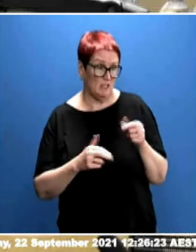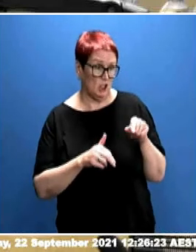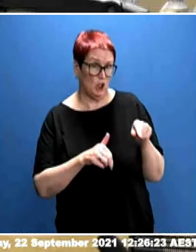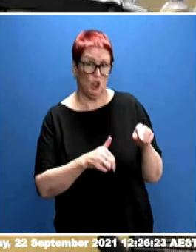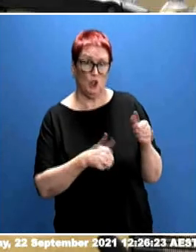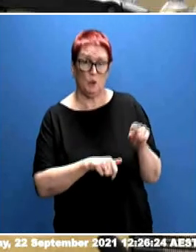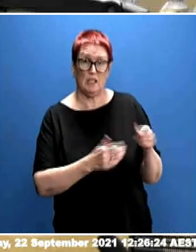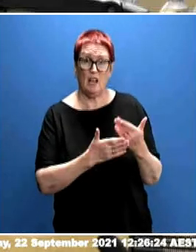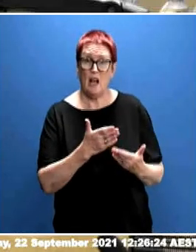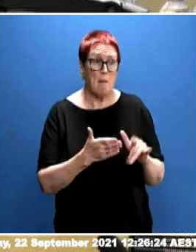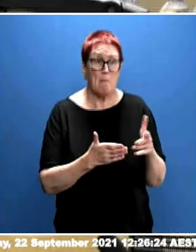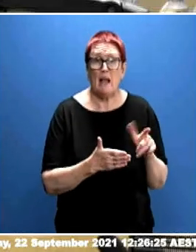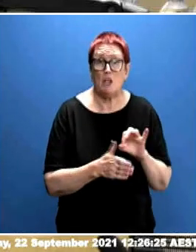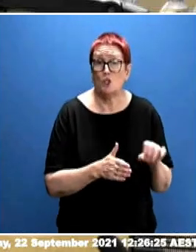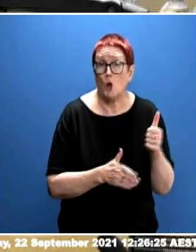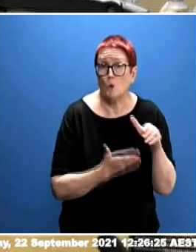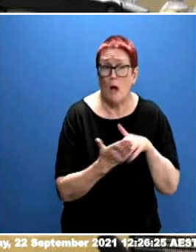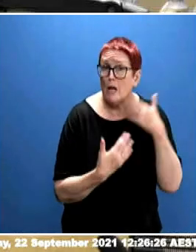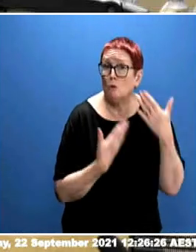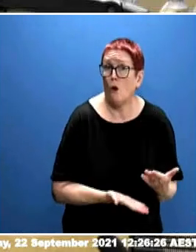which may or may not be an excellent report, I don't know.